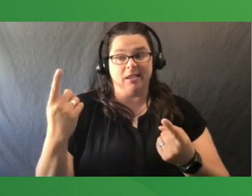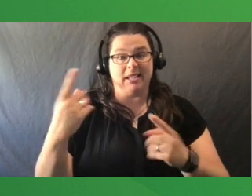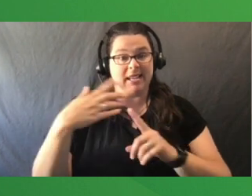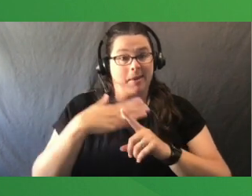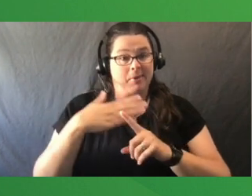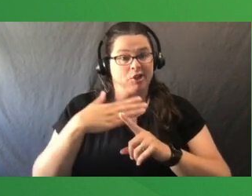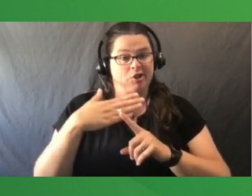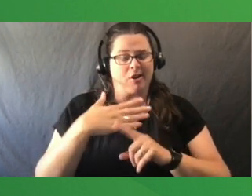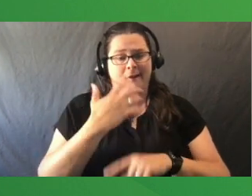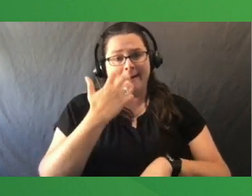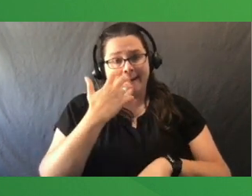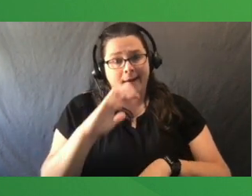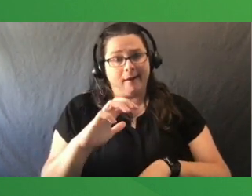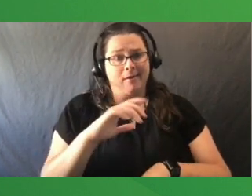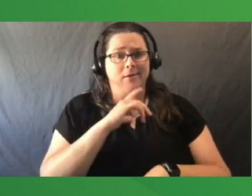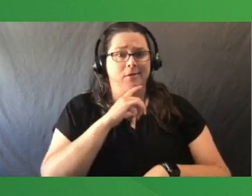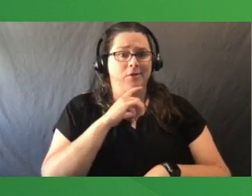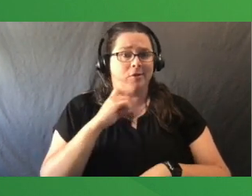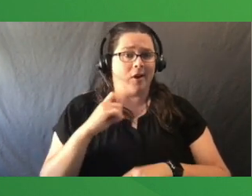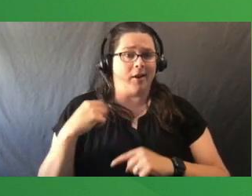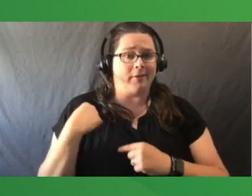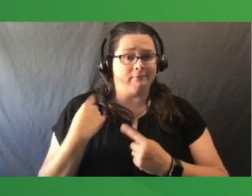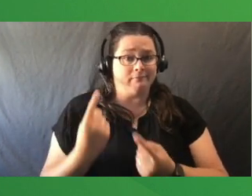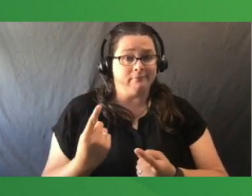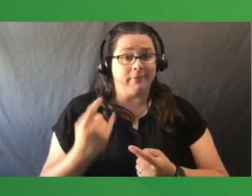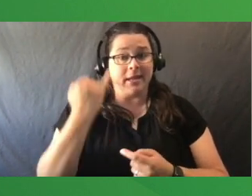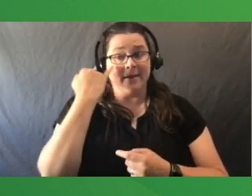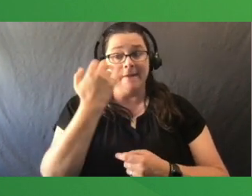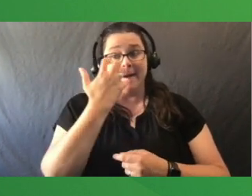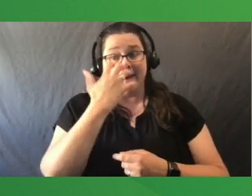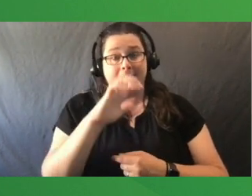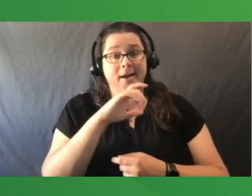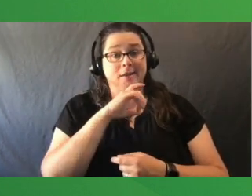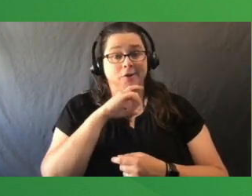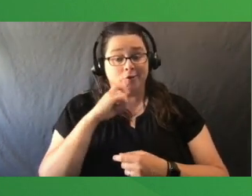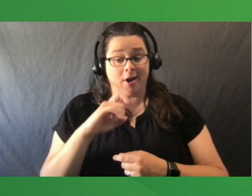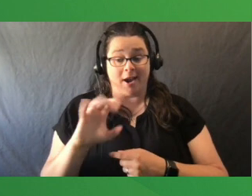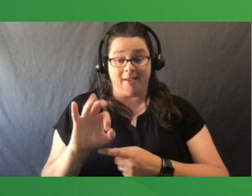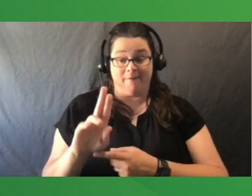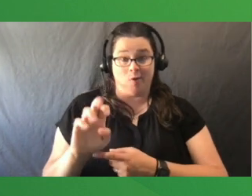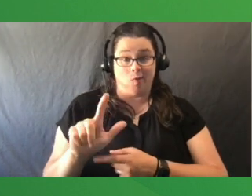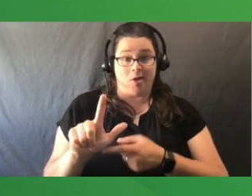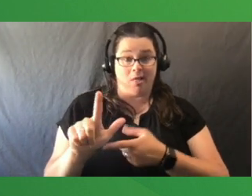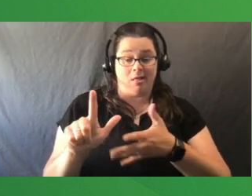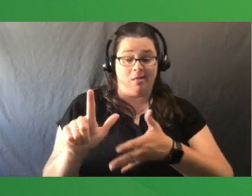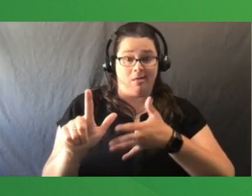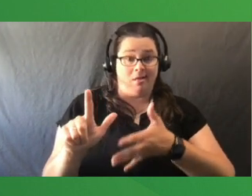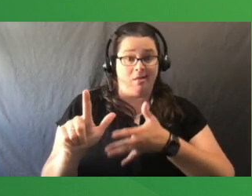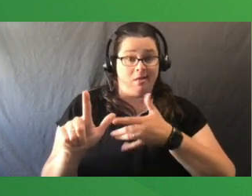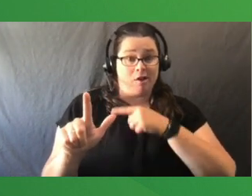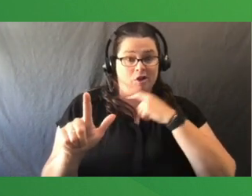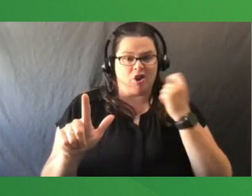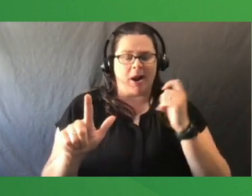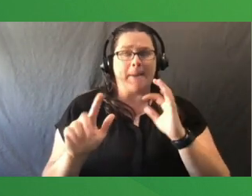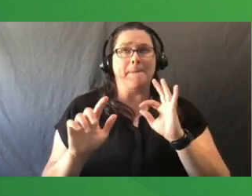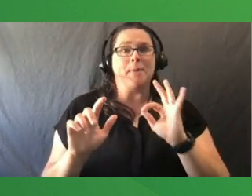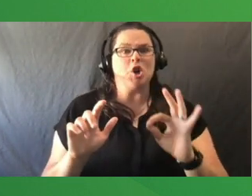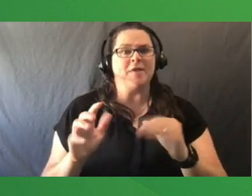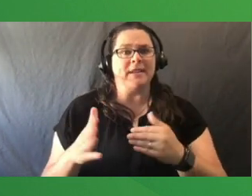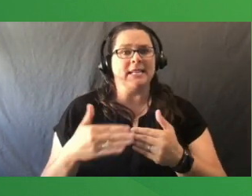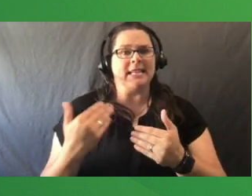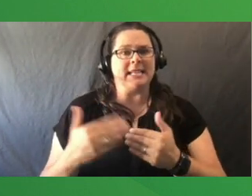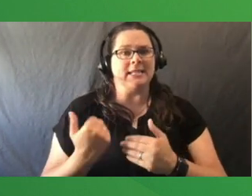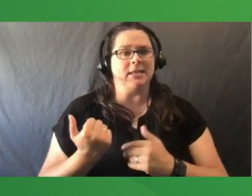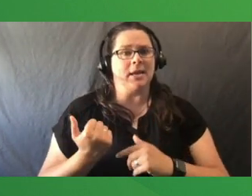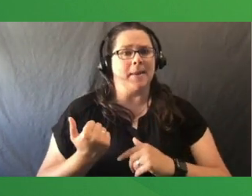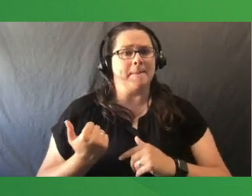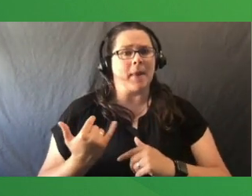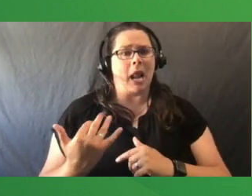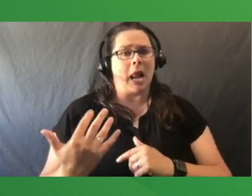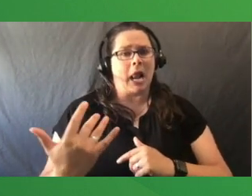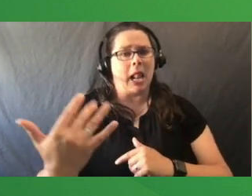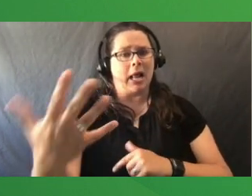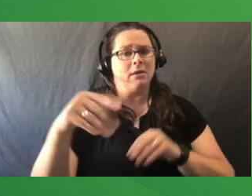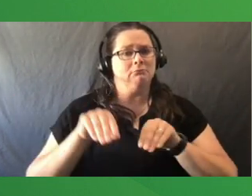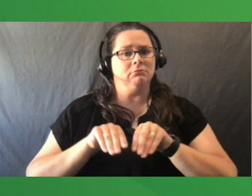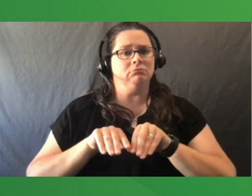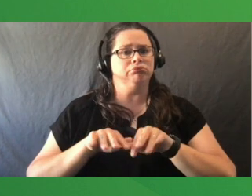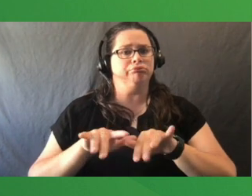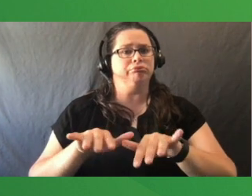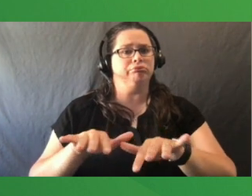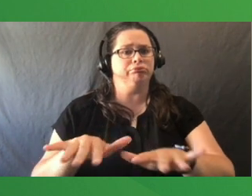And so if you have a lot of hot, dry fuel, that's a perfect recipe for a really big fire.